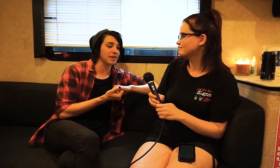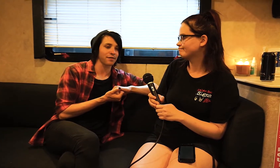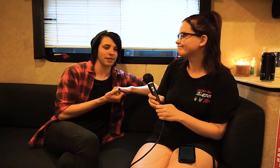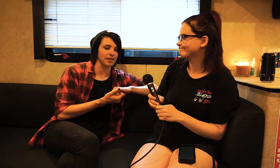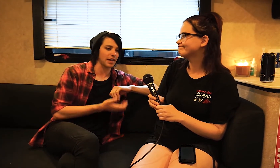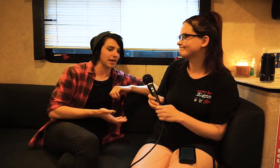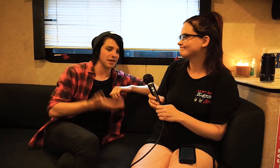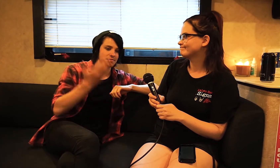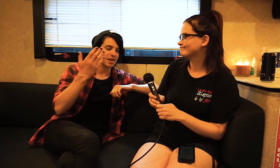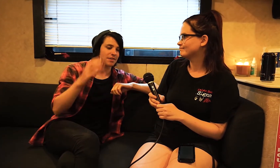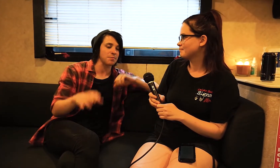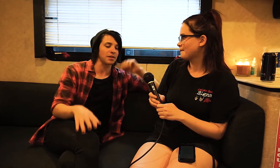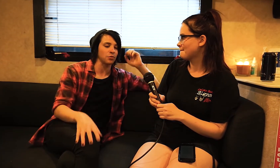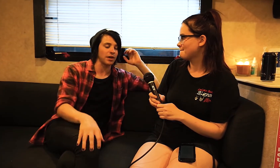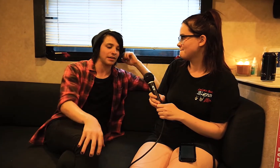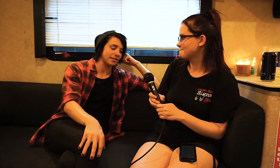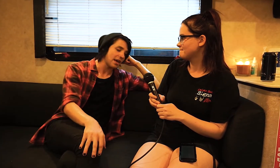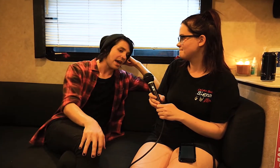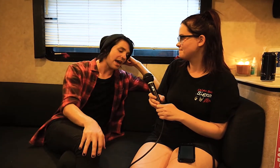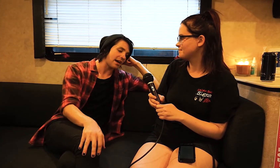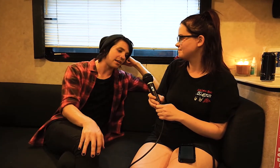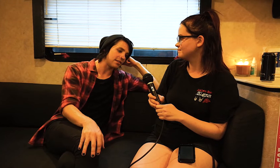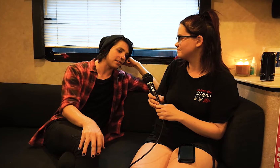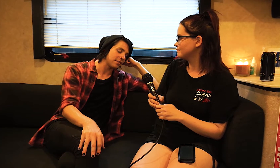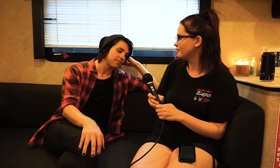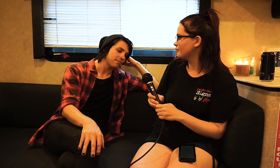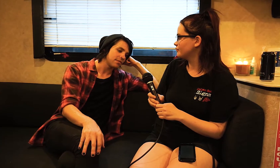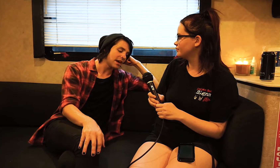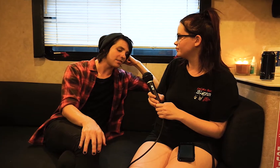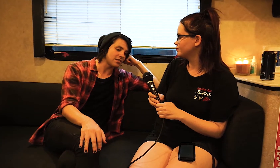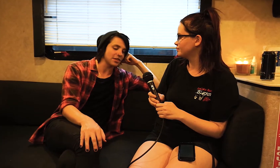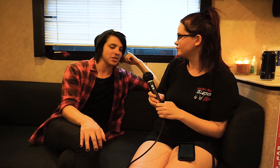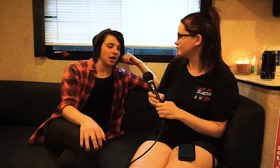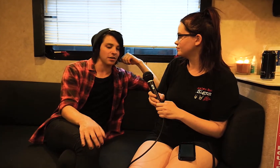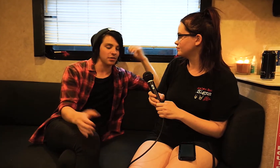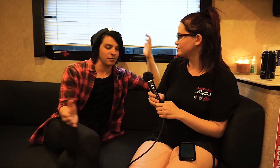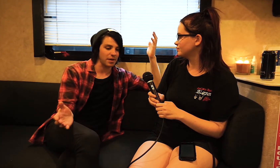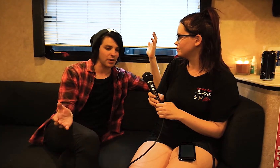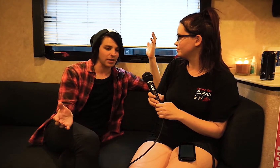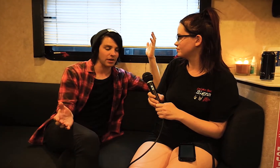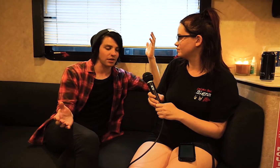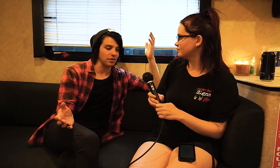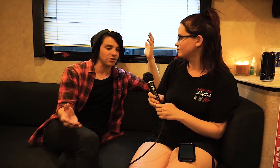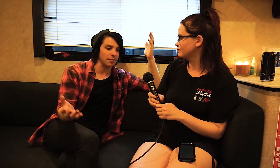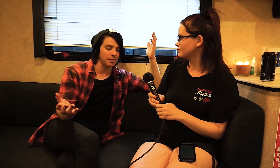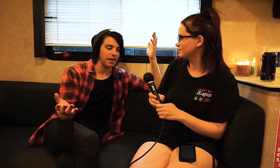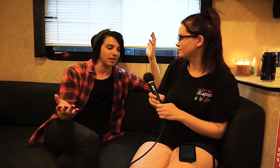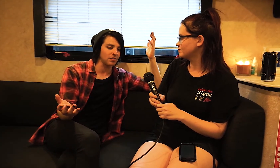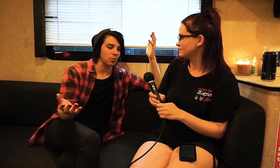I think it's been going 24 years strong definitely like in the mid 20's and yeah it's just been such an honor to have been out here